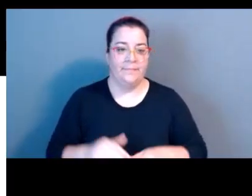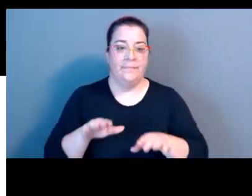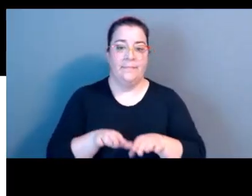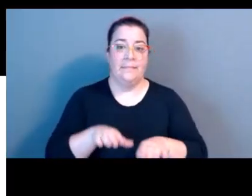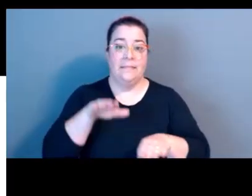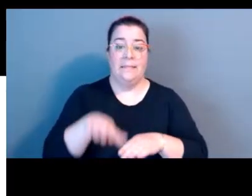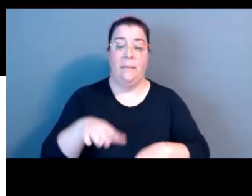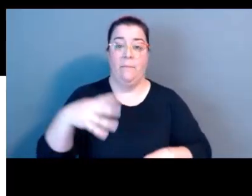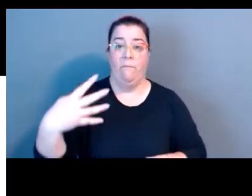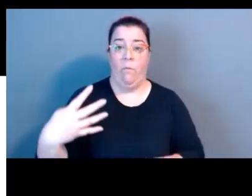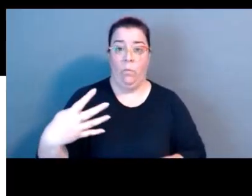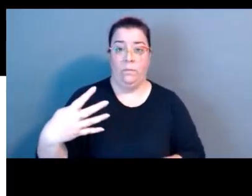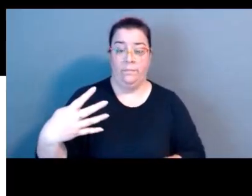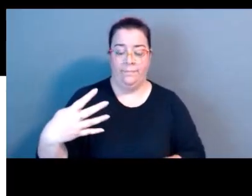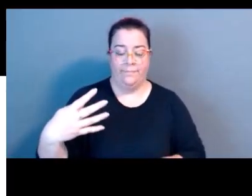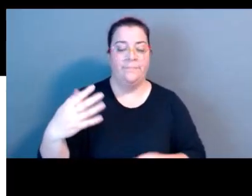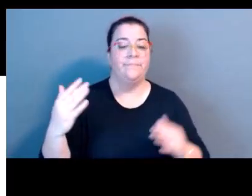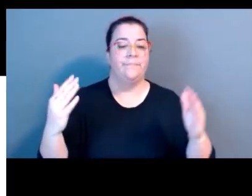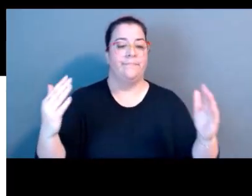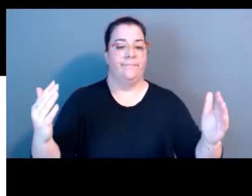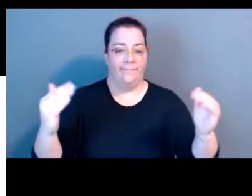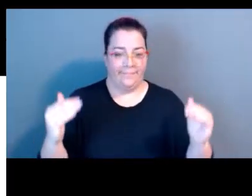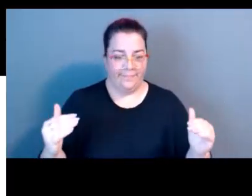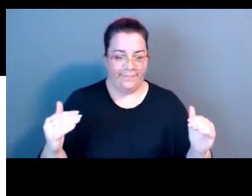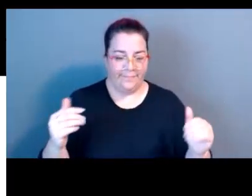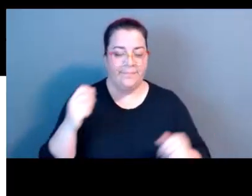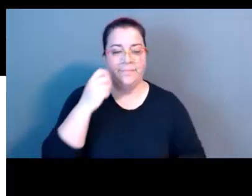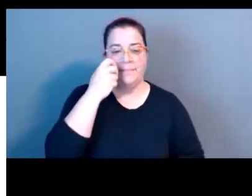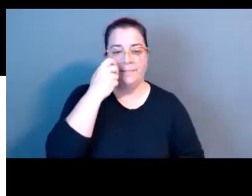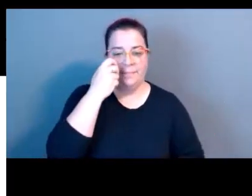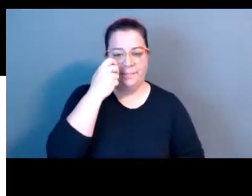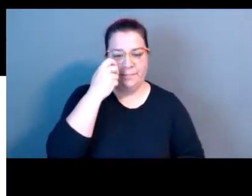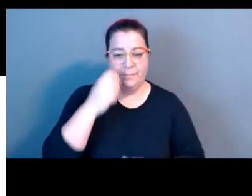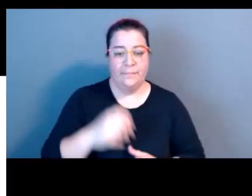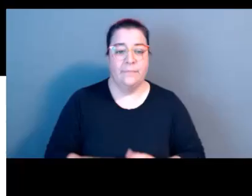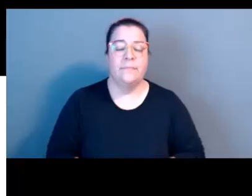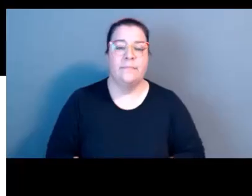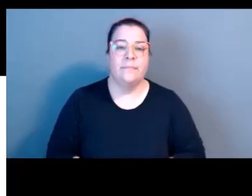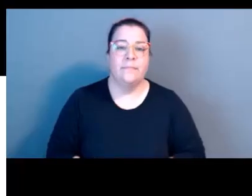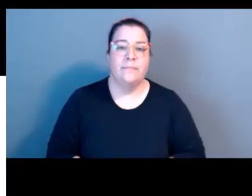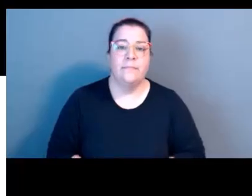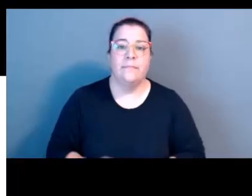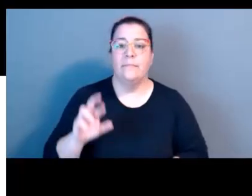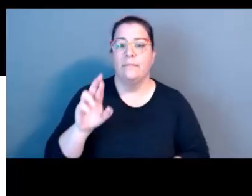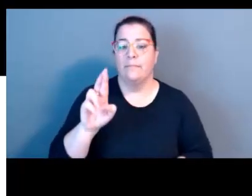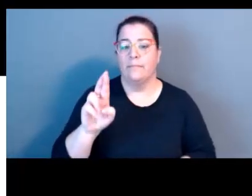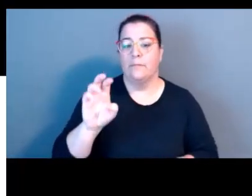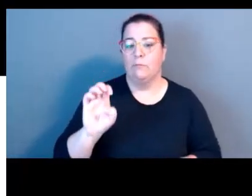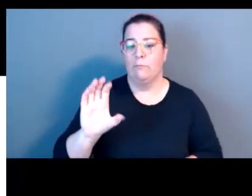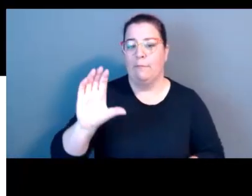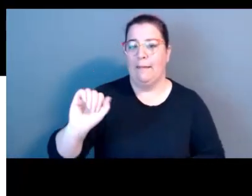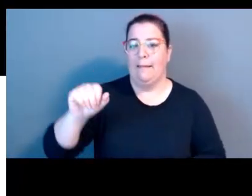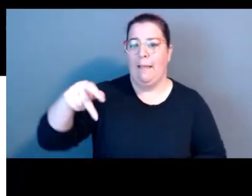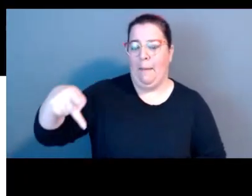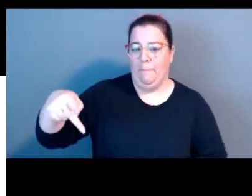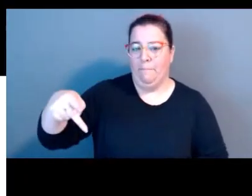Now that you've completed the Activity Description section, you'll move on to the Respectful and Ethical Cultural and